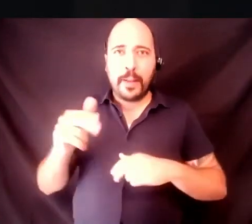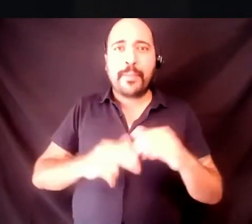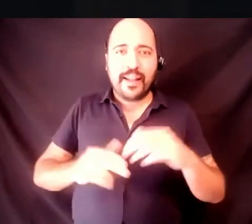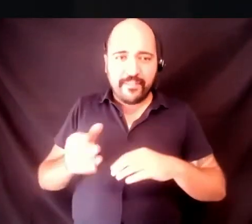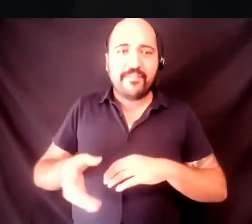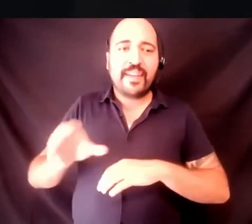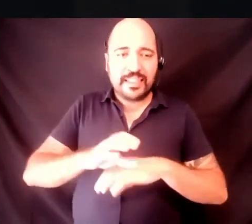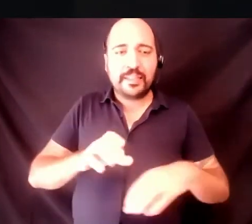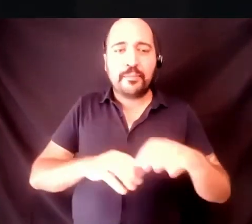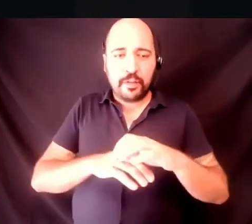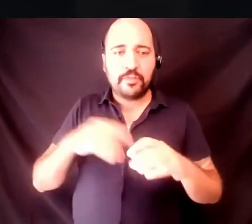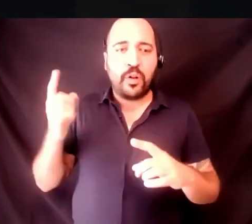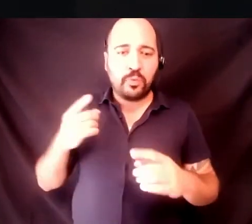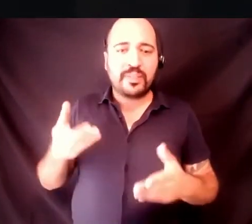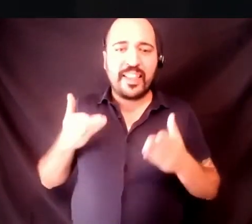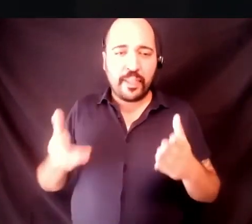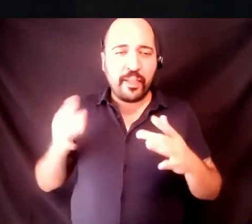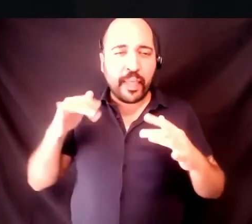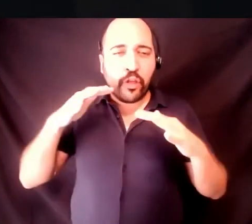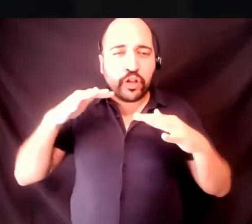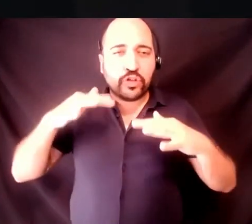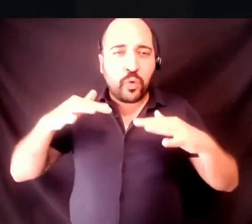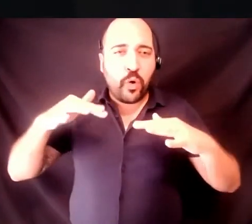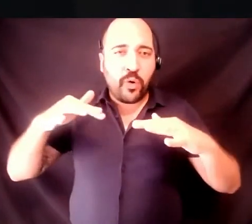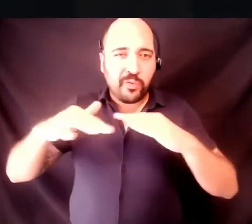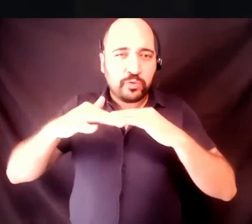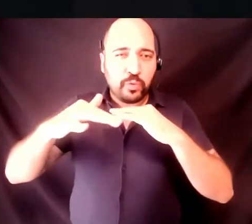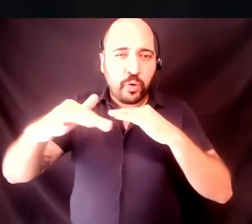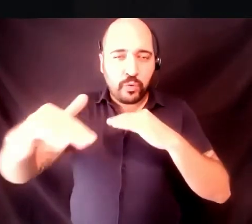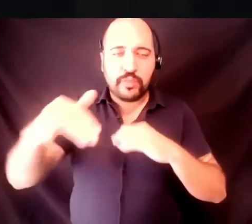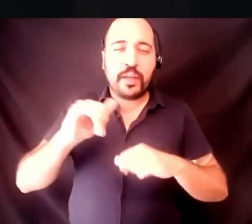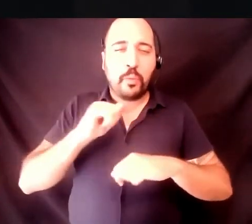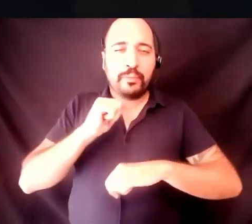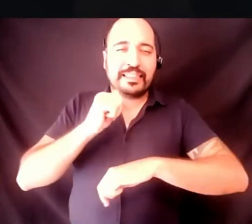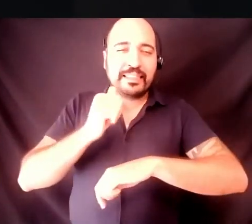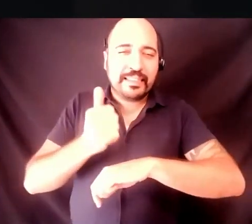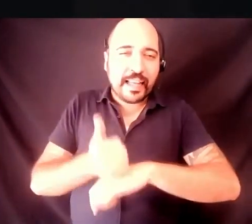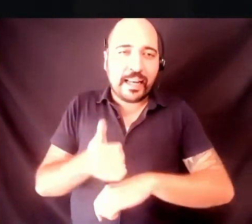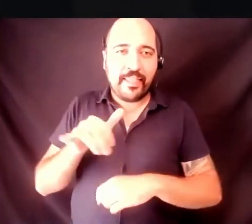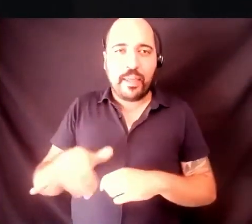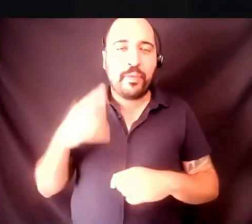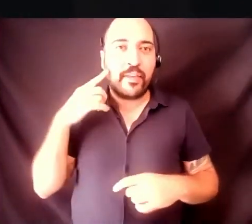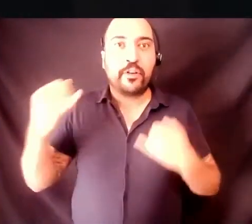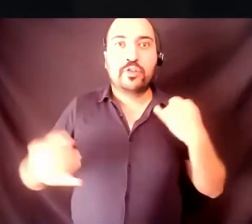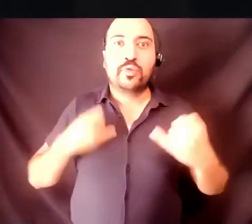So that's already gonna be settling in. So when you think of joy, I automatically think of the brightest key.